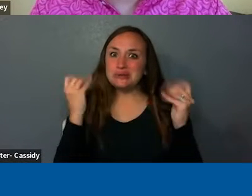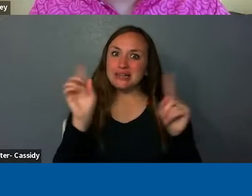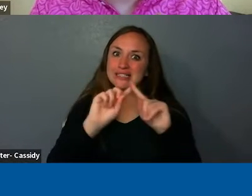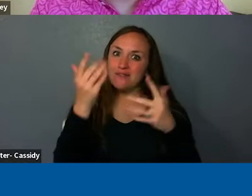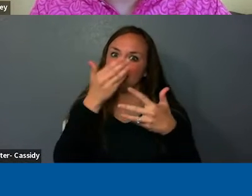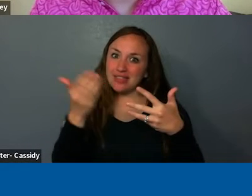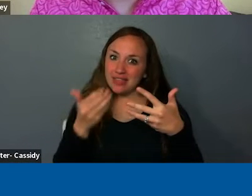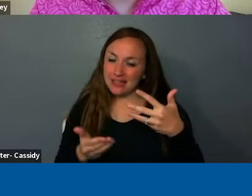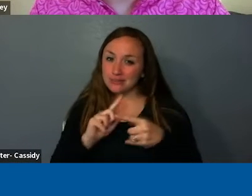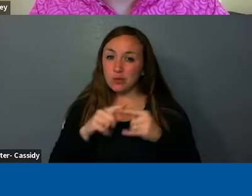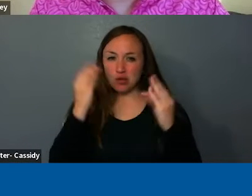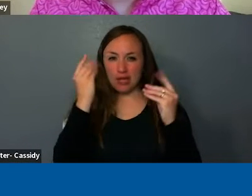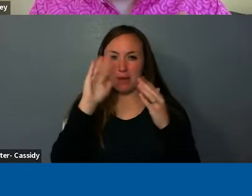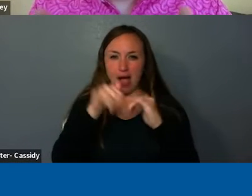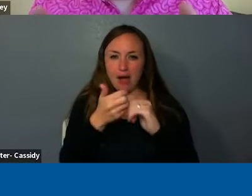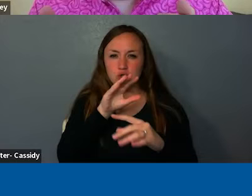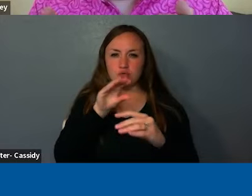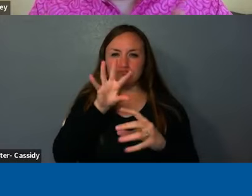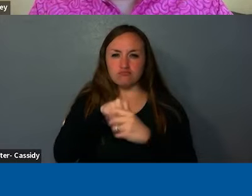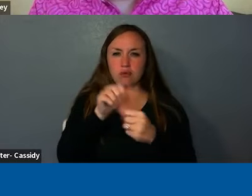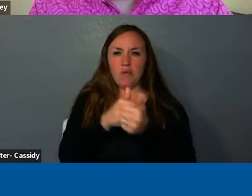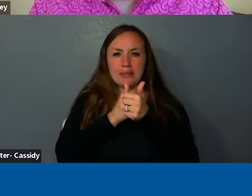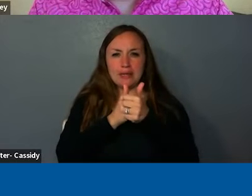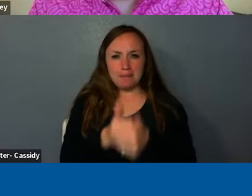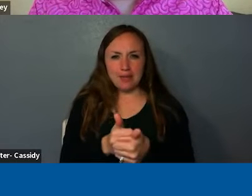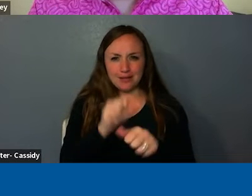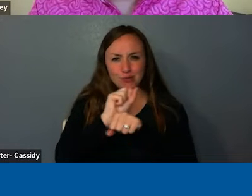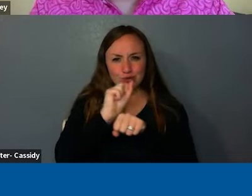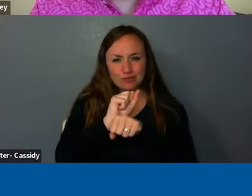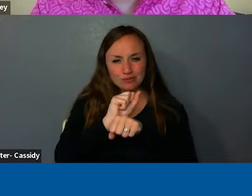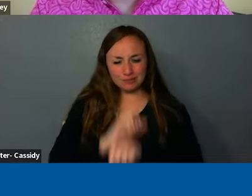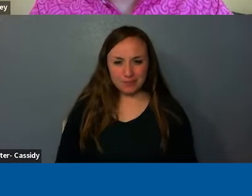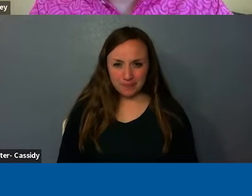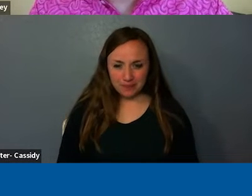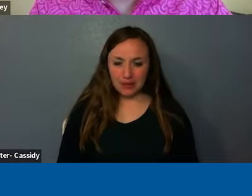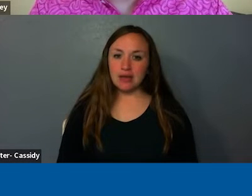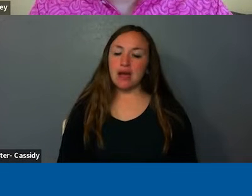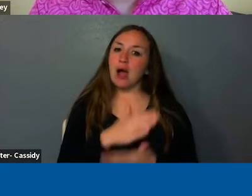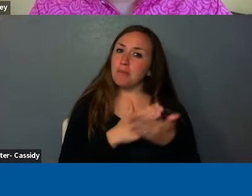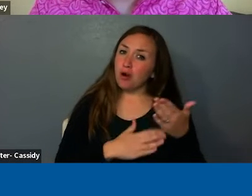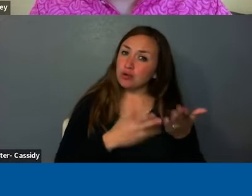when doing compliance work and you know, a hard truth about accessibility is,